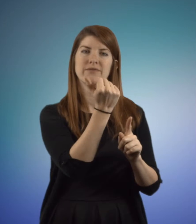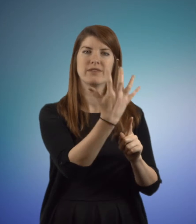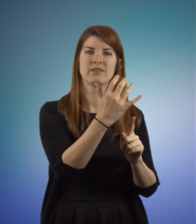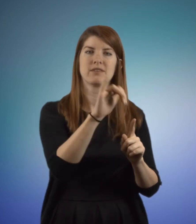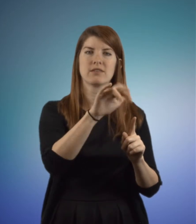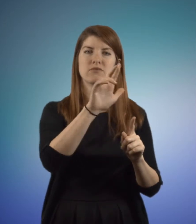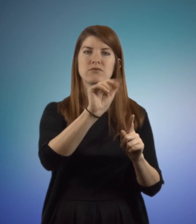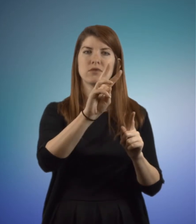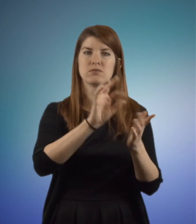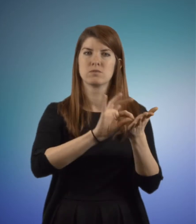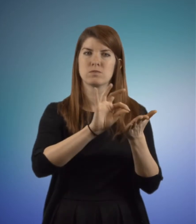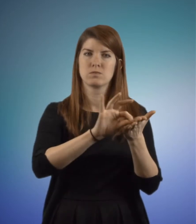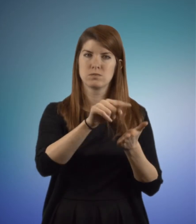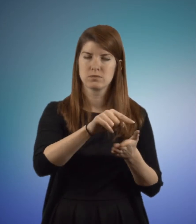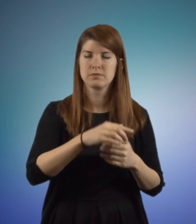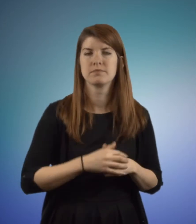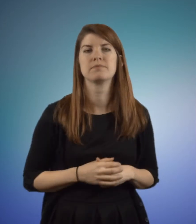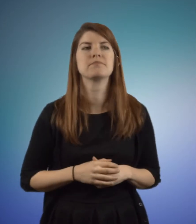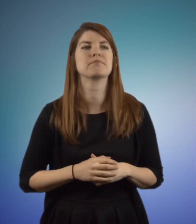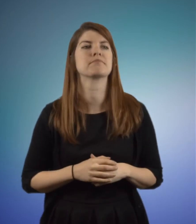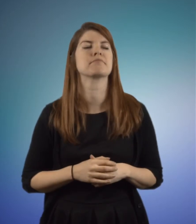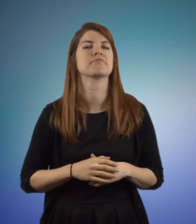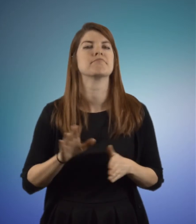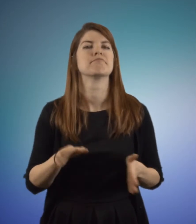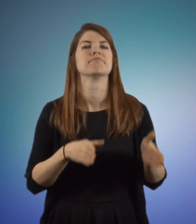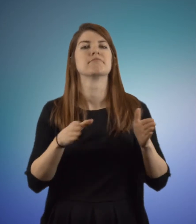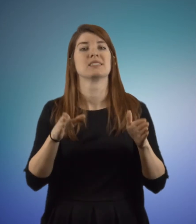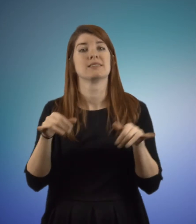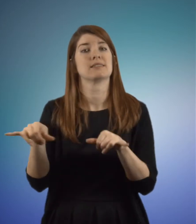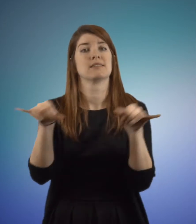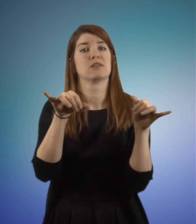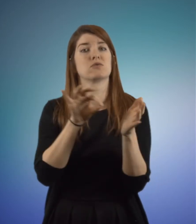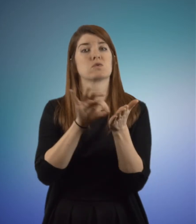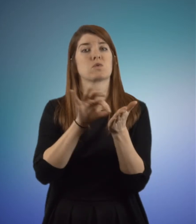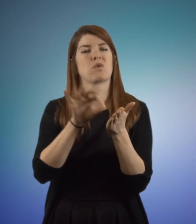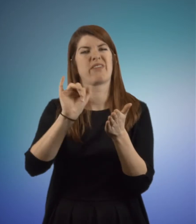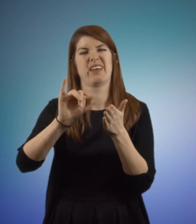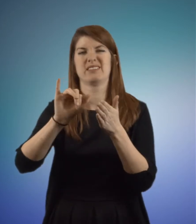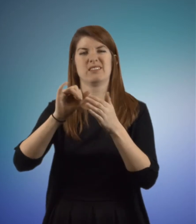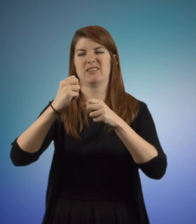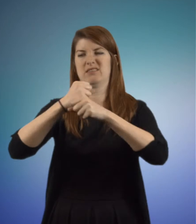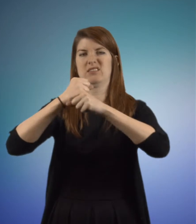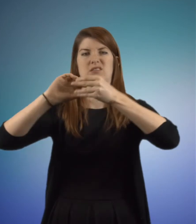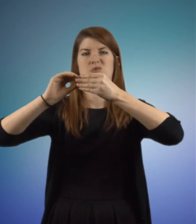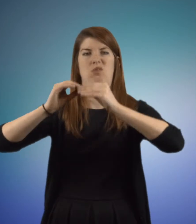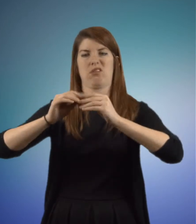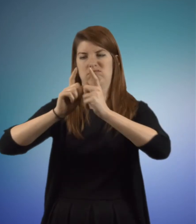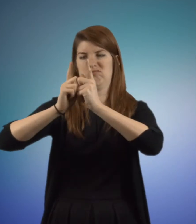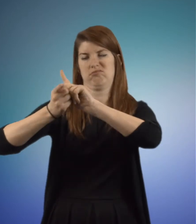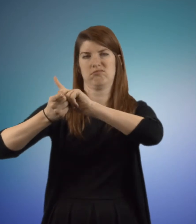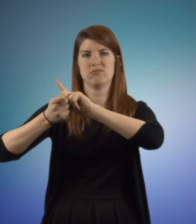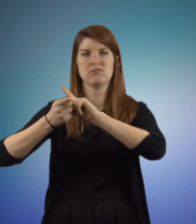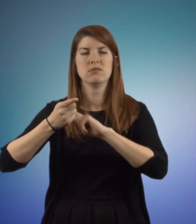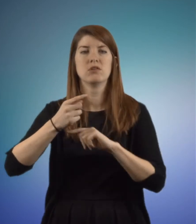The standard score, a statistical procedure that changes the raw score to a standard score